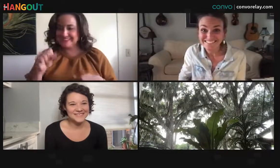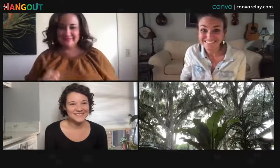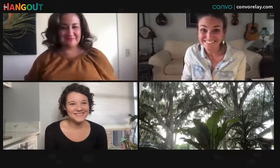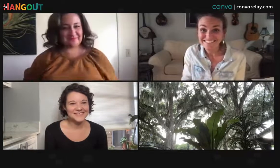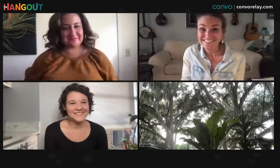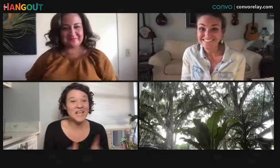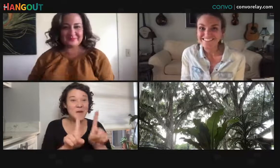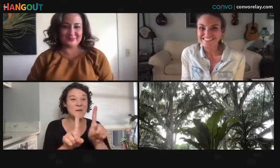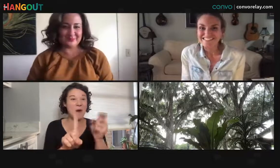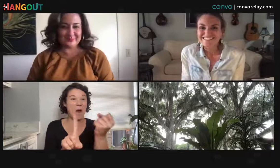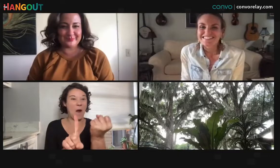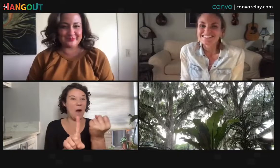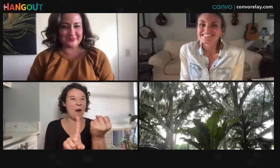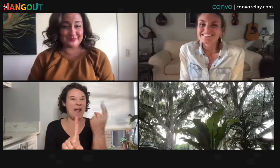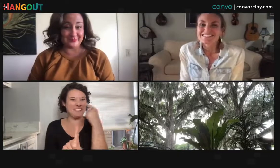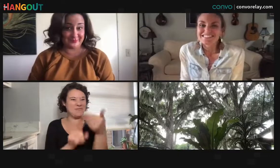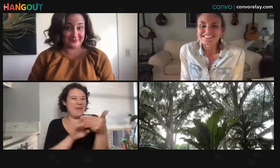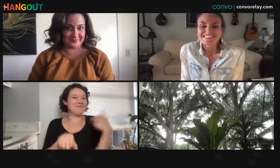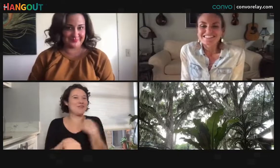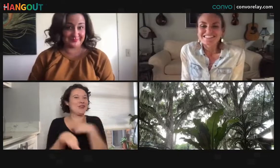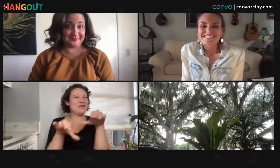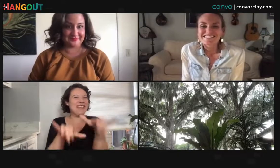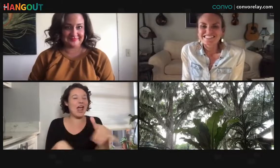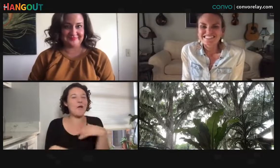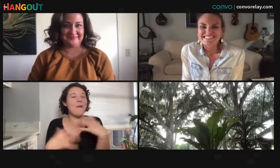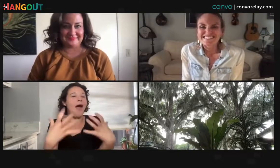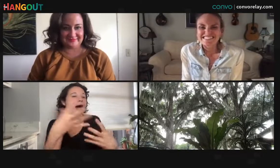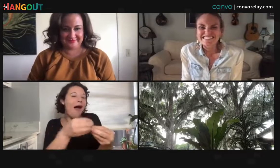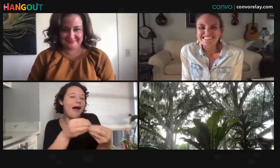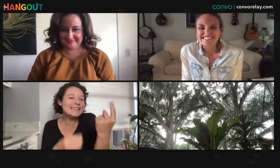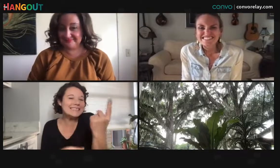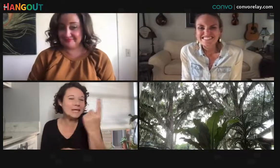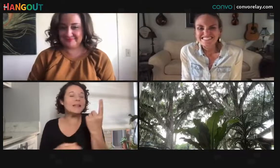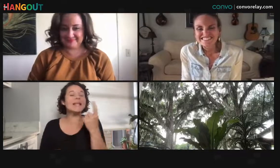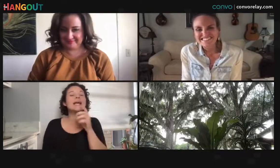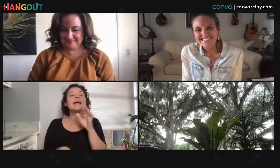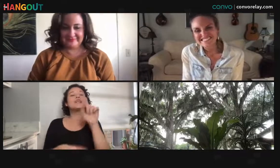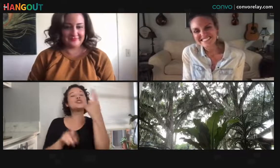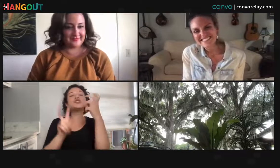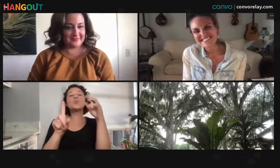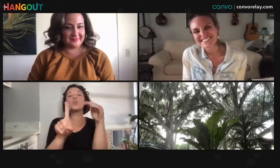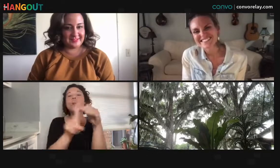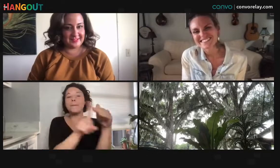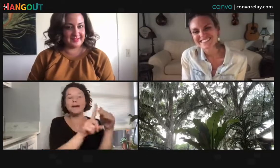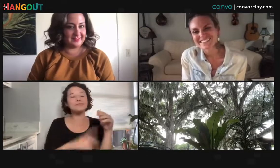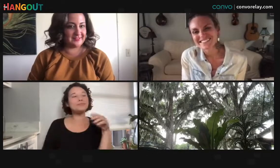time for that absolutely that's a great way to wrap up mallory here before we do that i do want to add one more quick